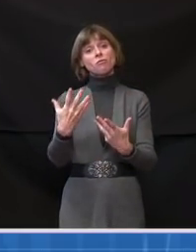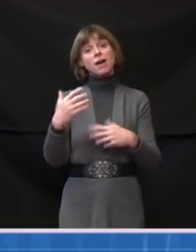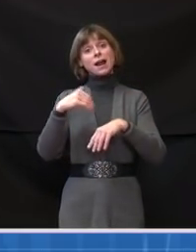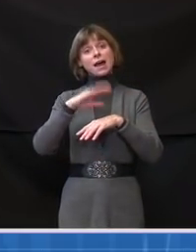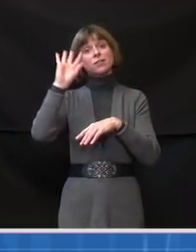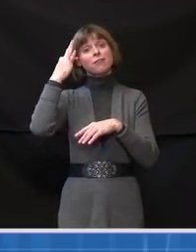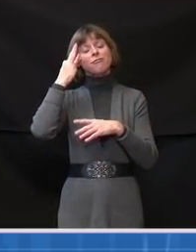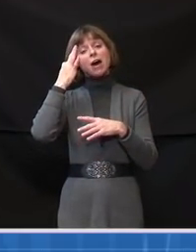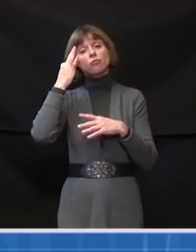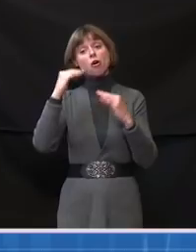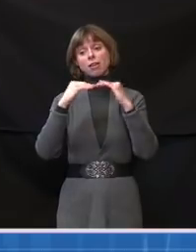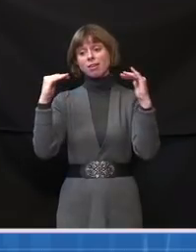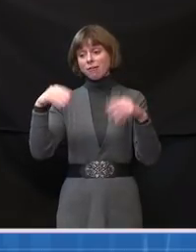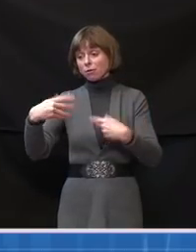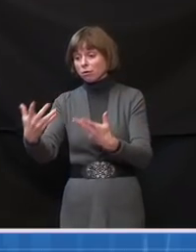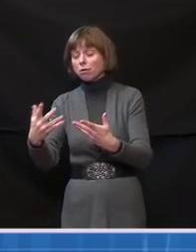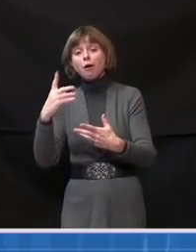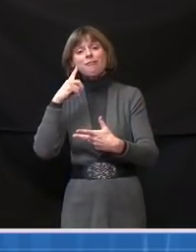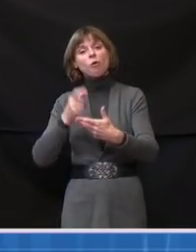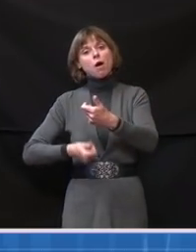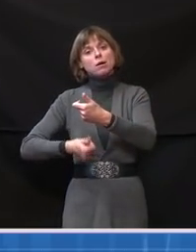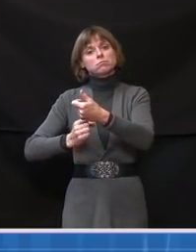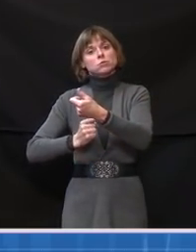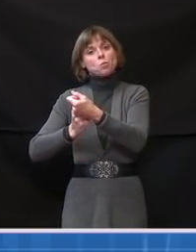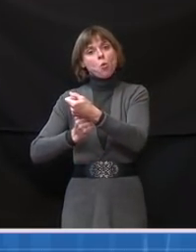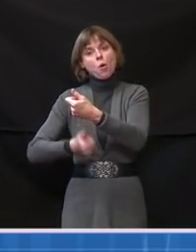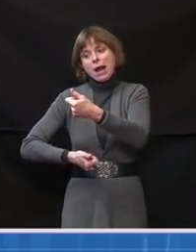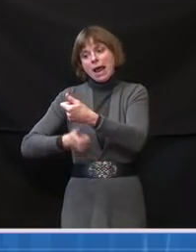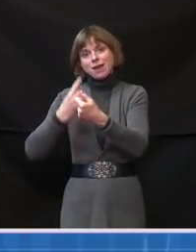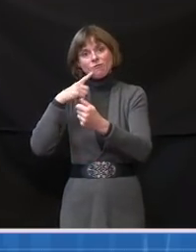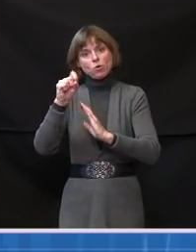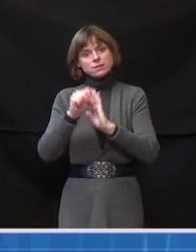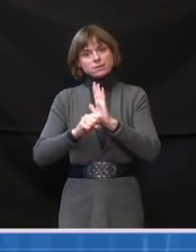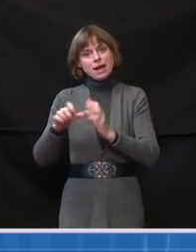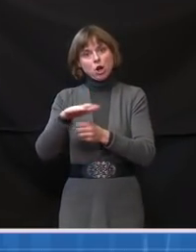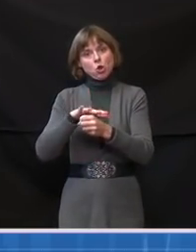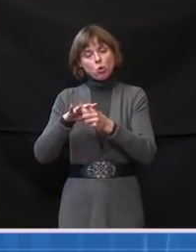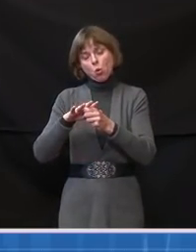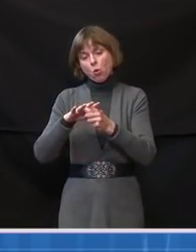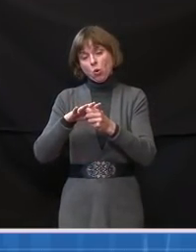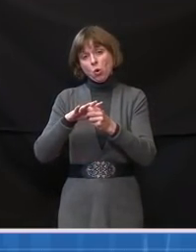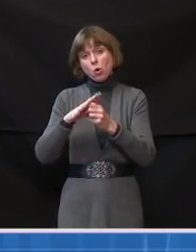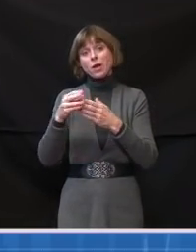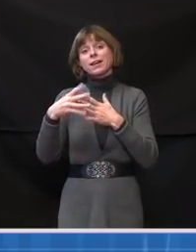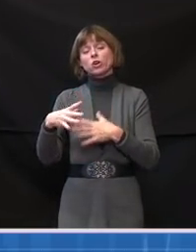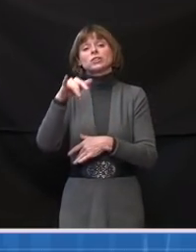but are in no way a substitute for the important work that they must lead on the ground to address equity.